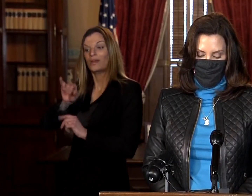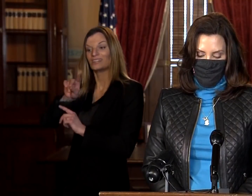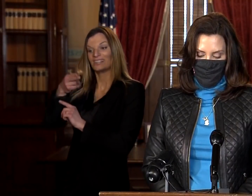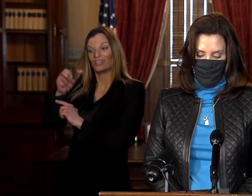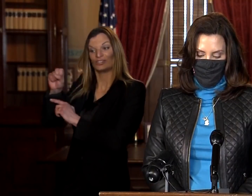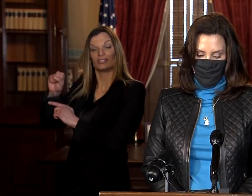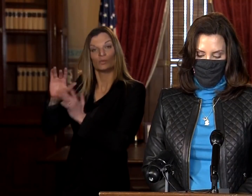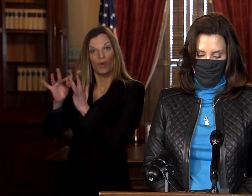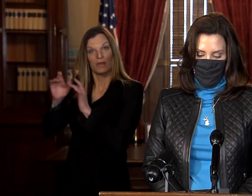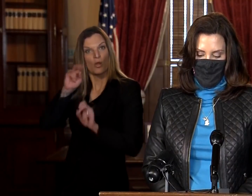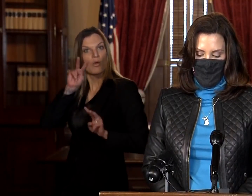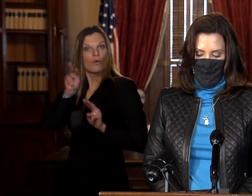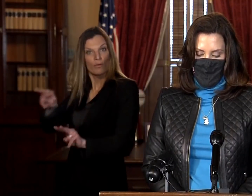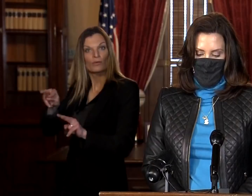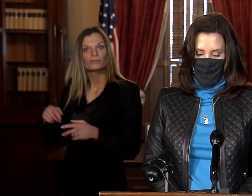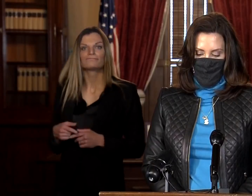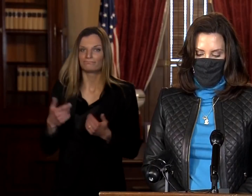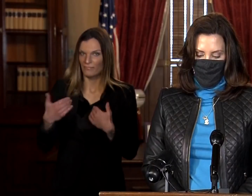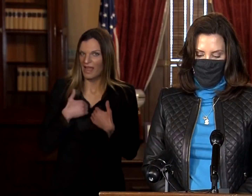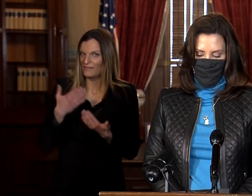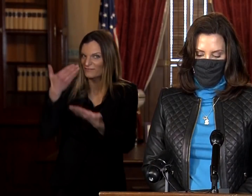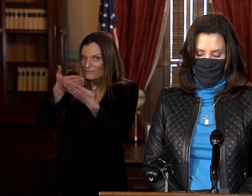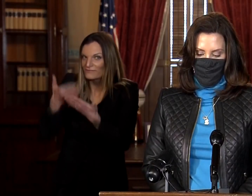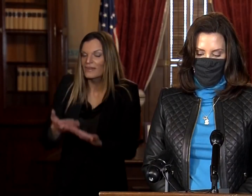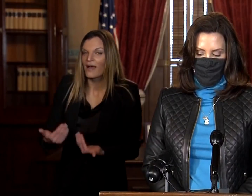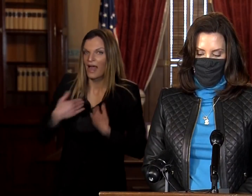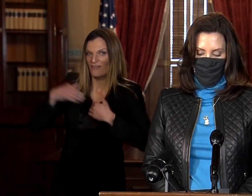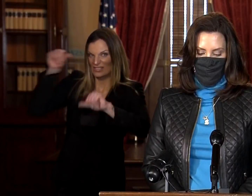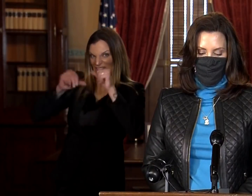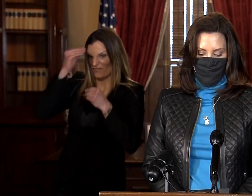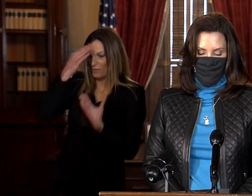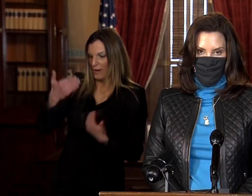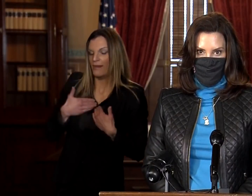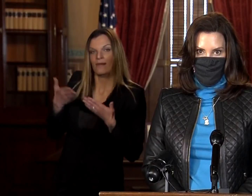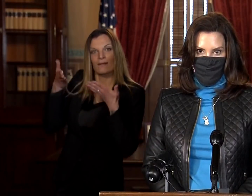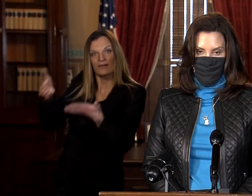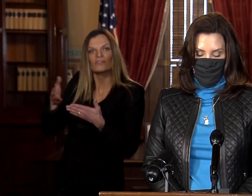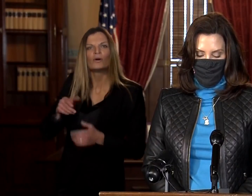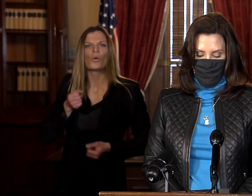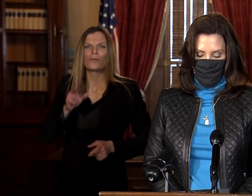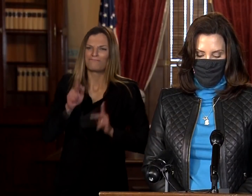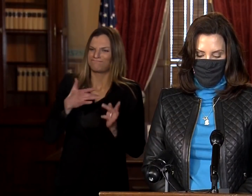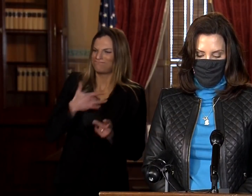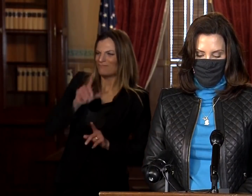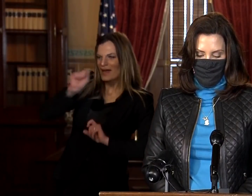educational resources available on the DHSS website. on the DHSS website. The page will include facts,